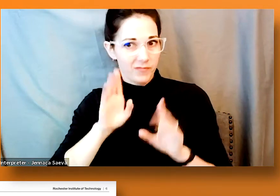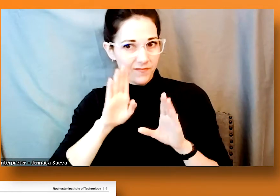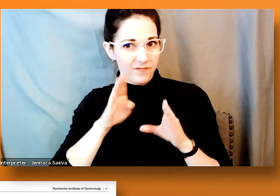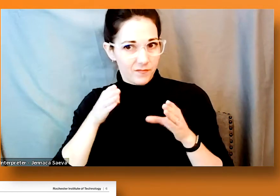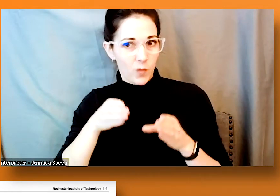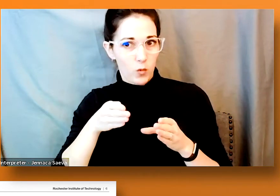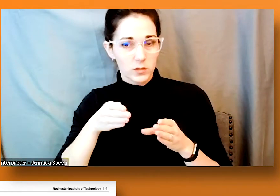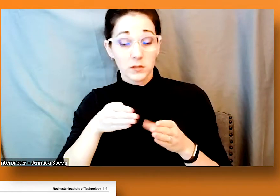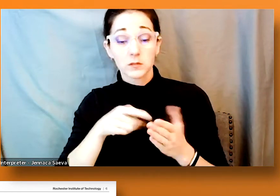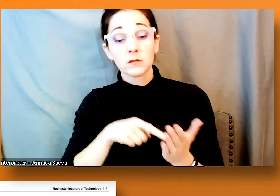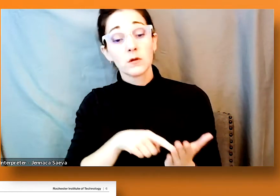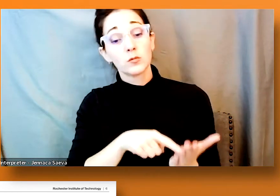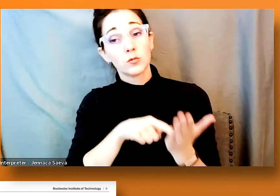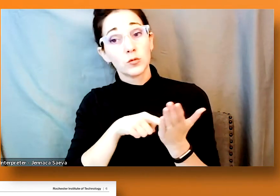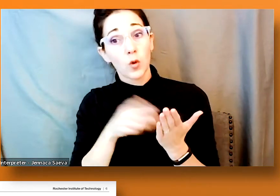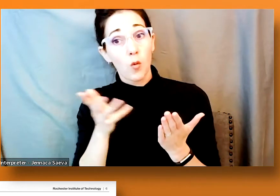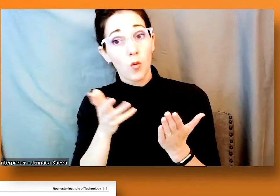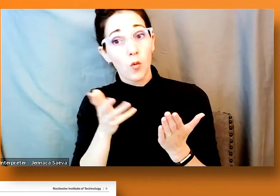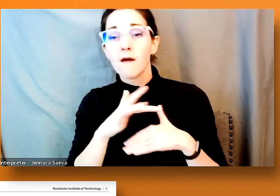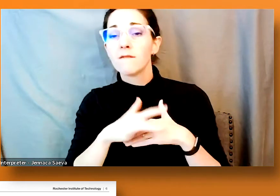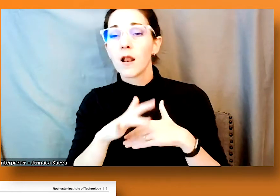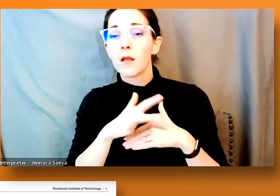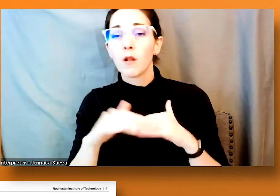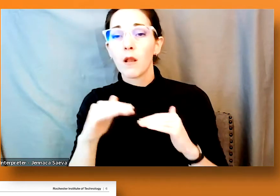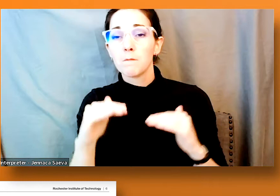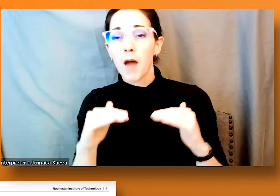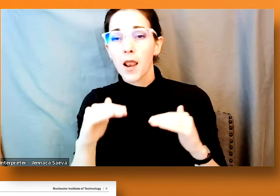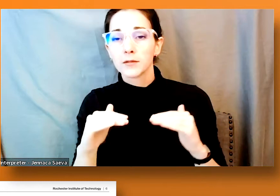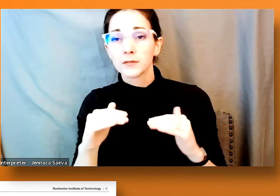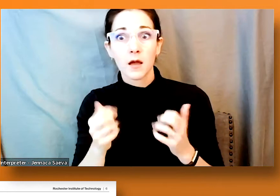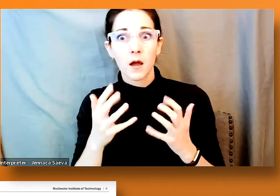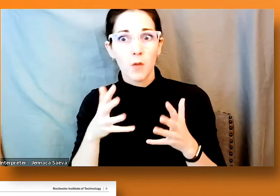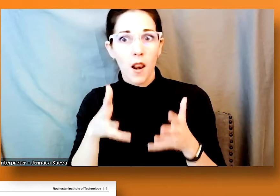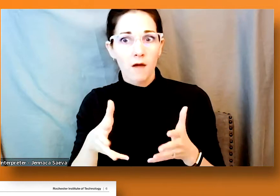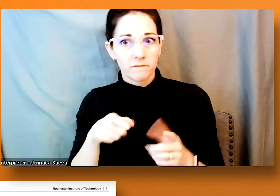It shows you what your available balance is